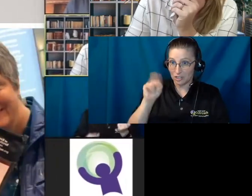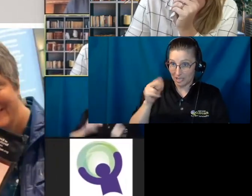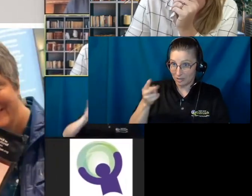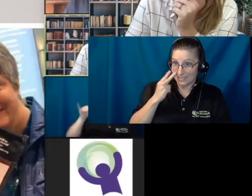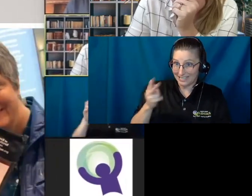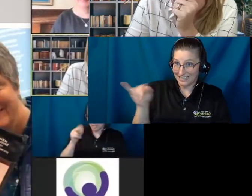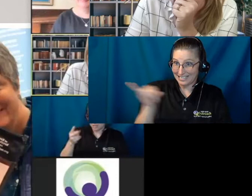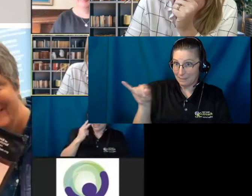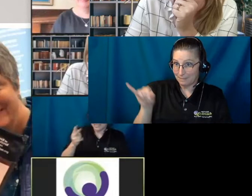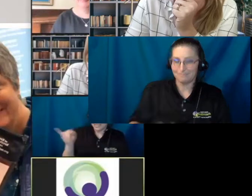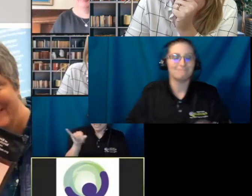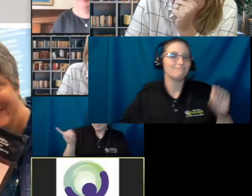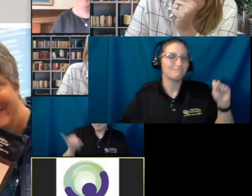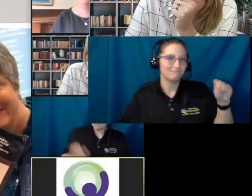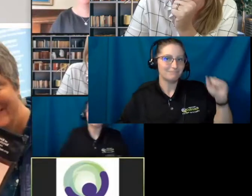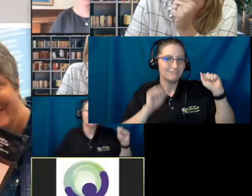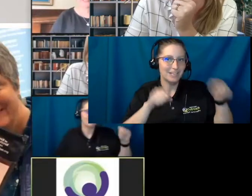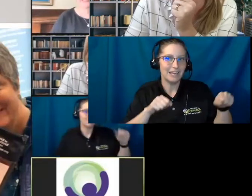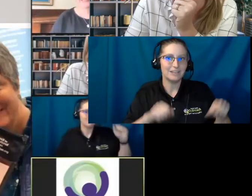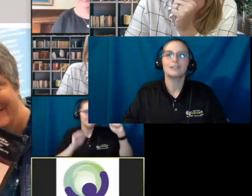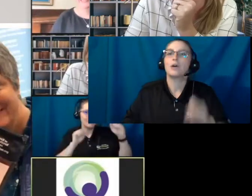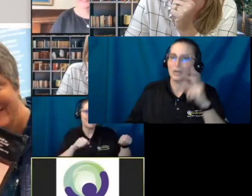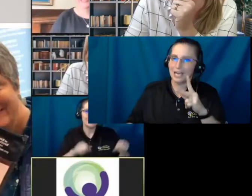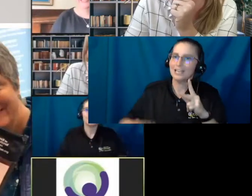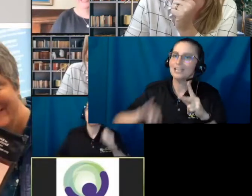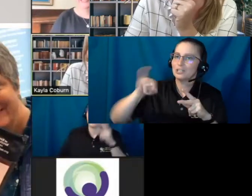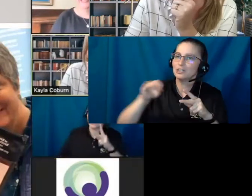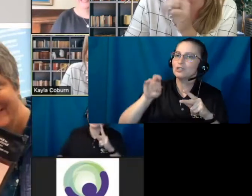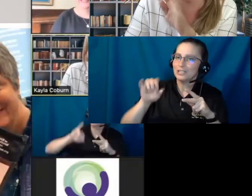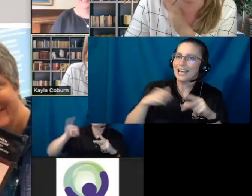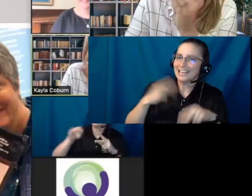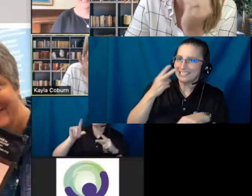Jen Gettelman: Yes, I can. Julie Maier: Okay. Kayla Coburn: Julie, I can see yours. And it's like mirroring it.